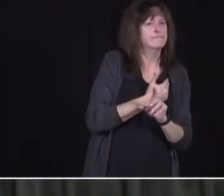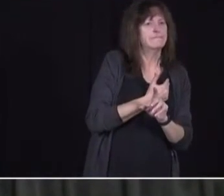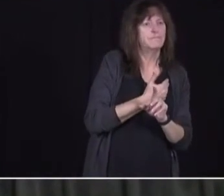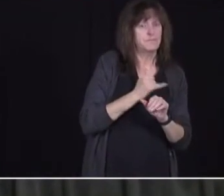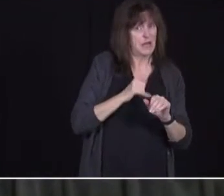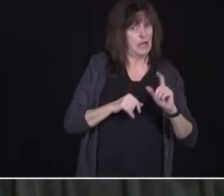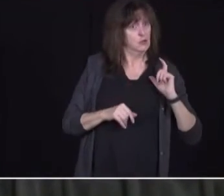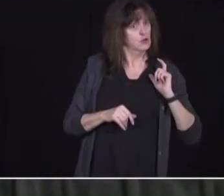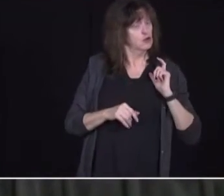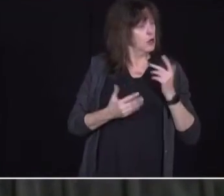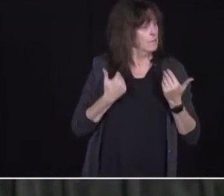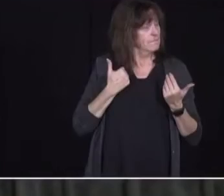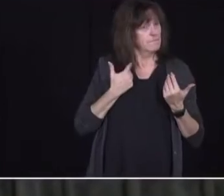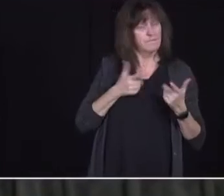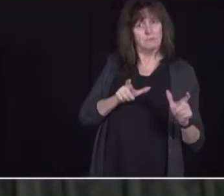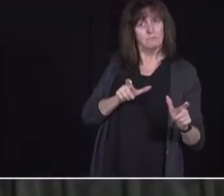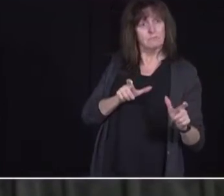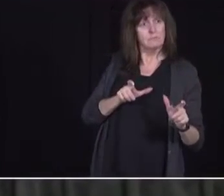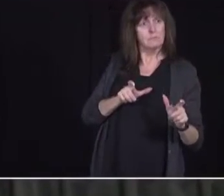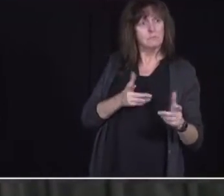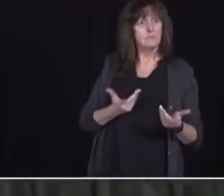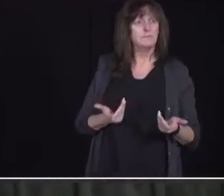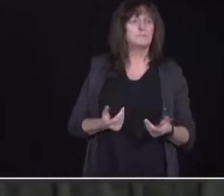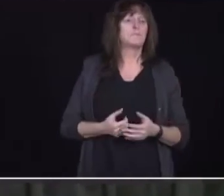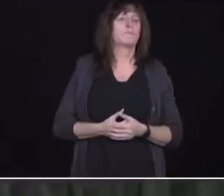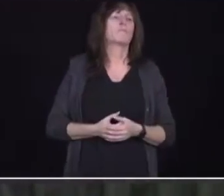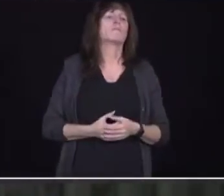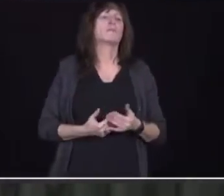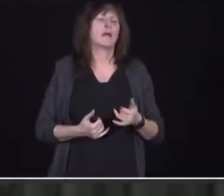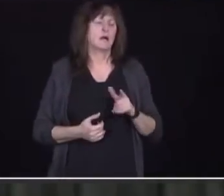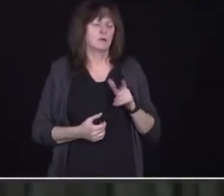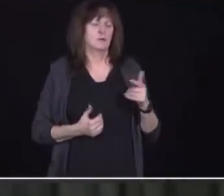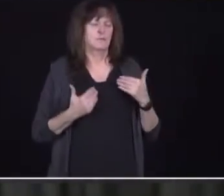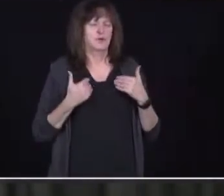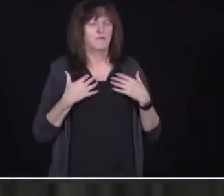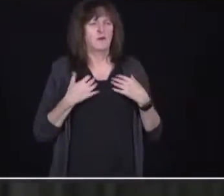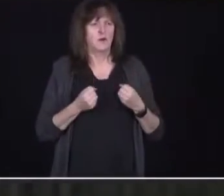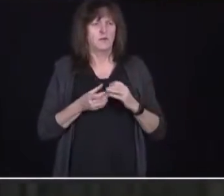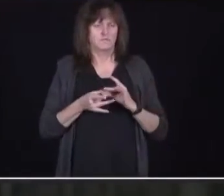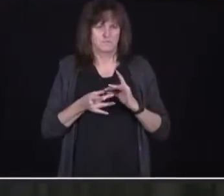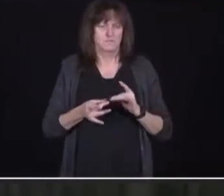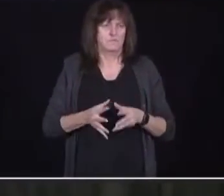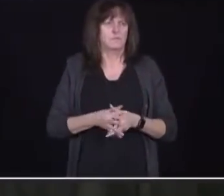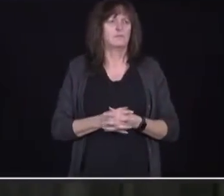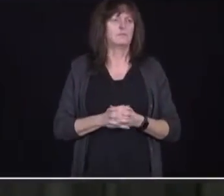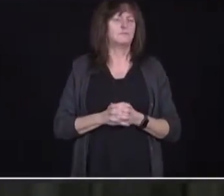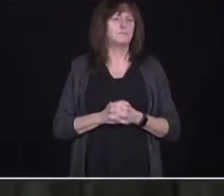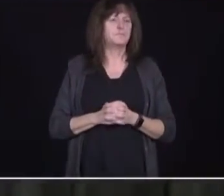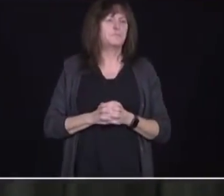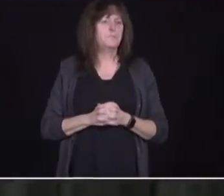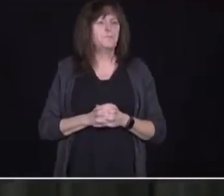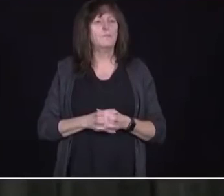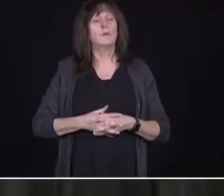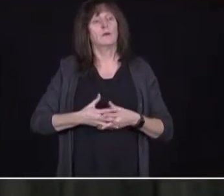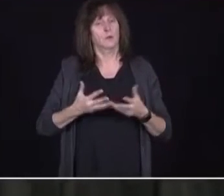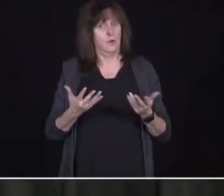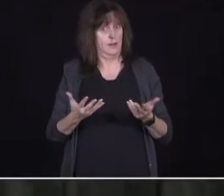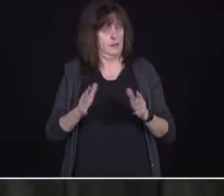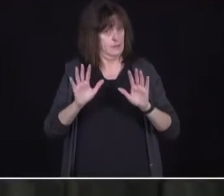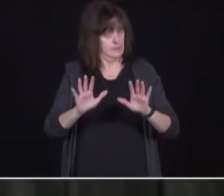When they were tested. When was the last tile they got tested. If they haven't been tested then they can't come.